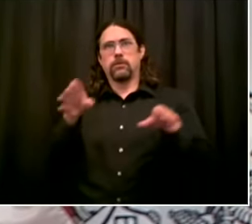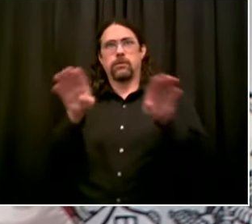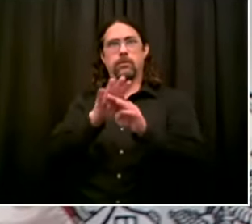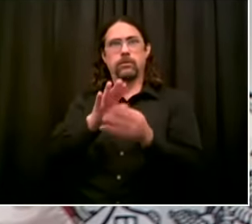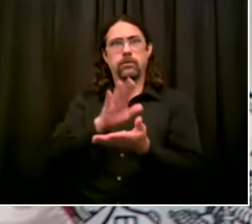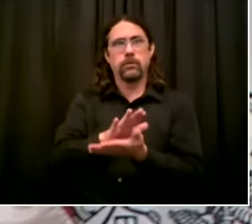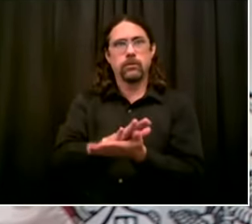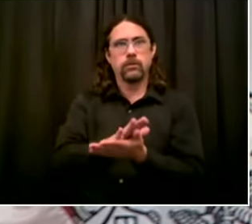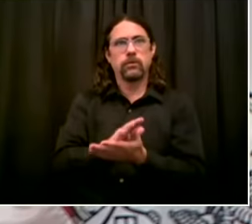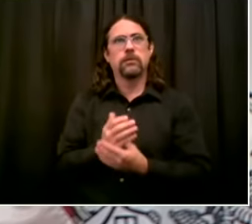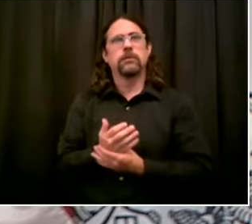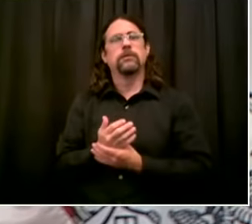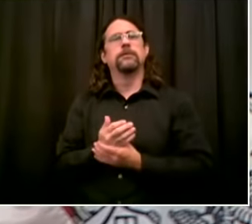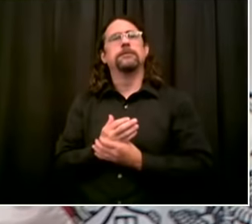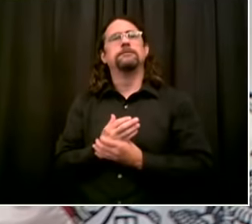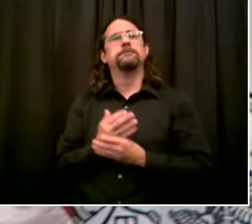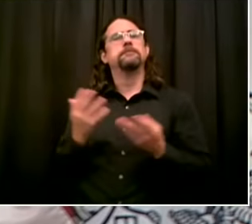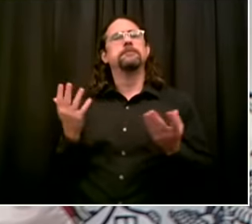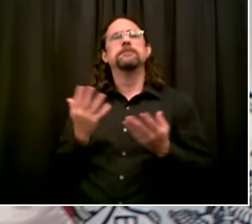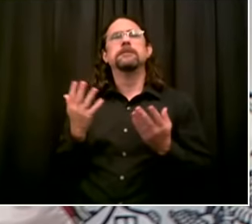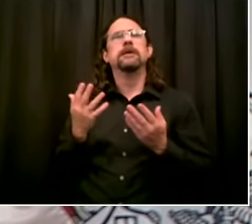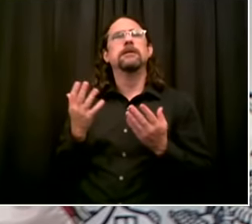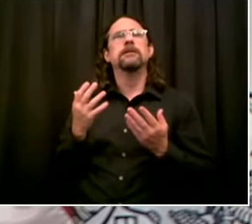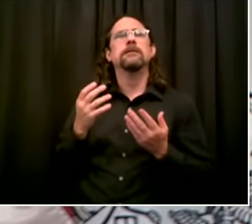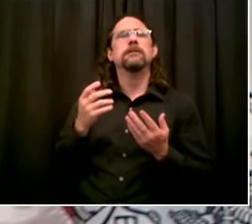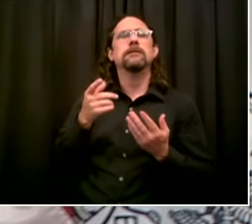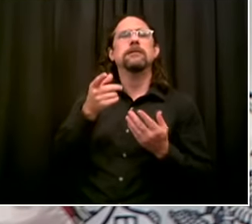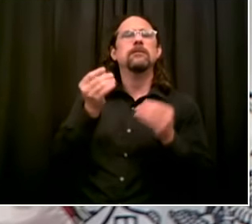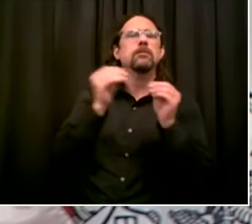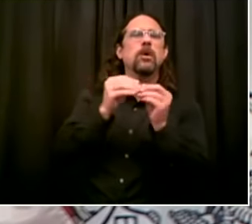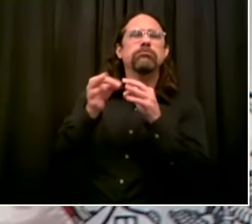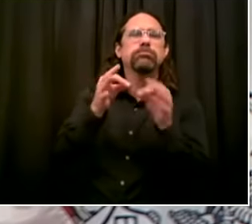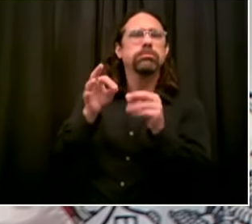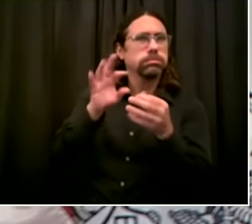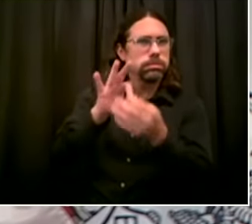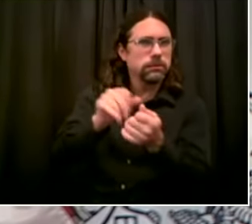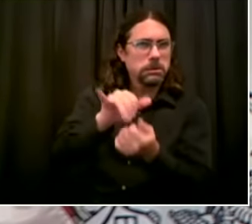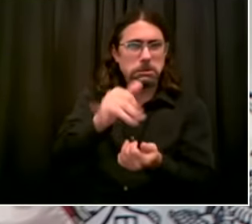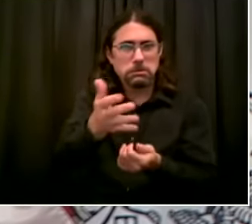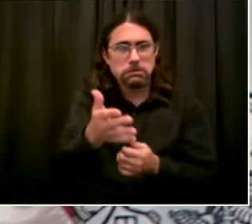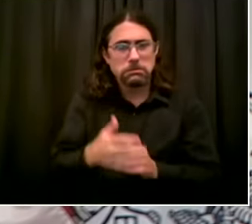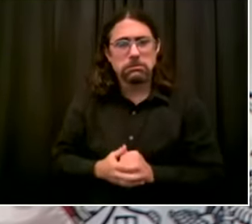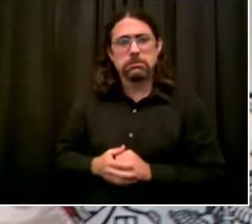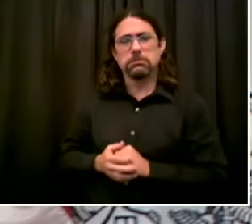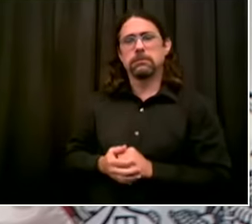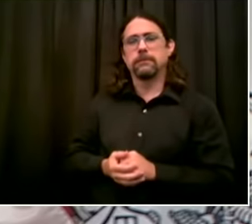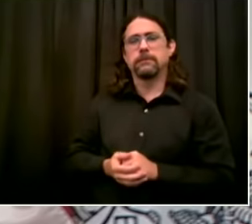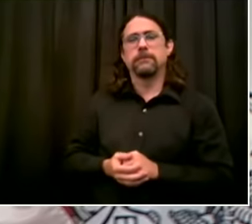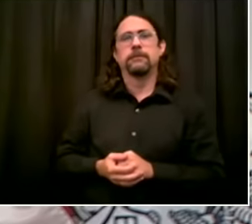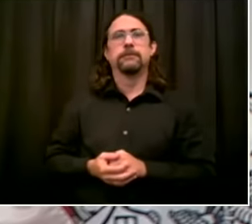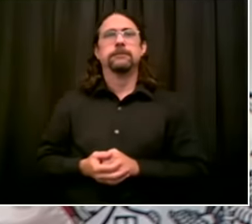ON THE SITUATION AND SEE WHAT IS HAPPENING IN THE WHOLE CIT YWHICH COULD BE A DIFFERENT THING